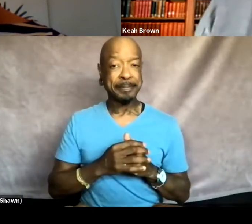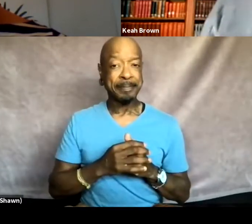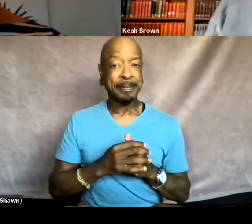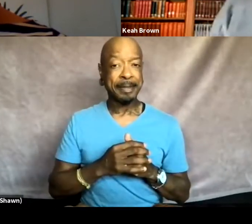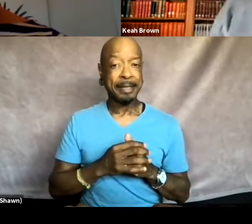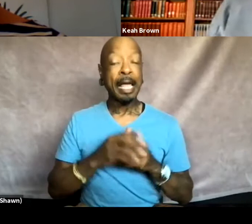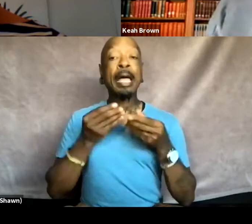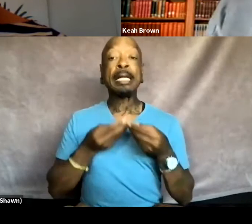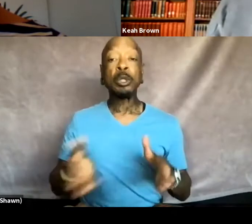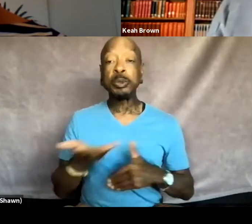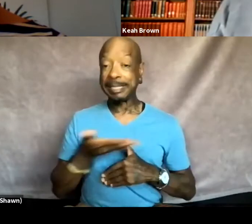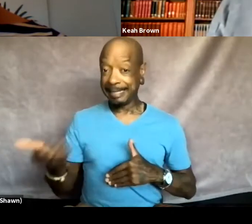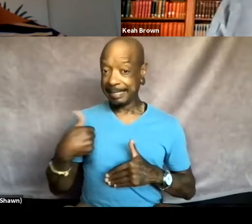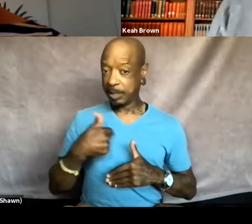we have now, you know whether or not.